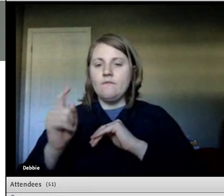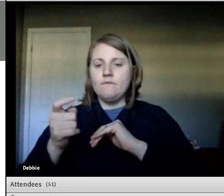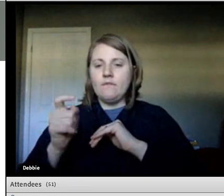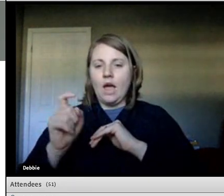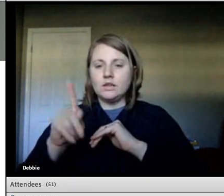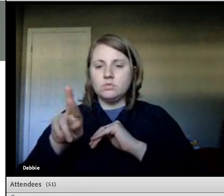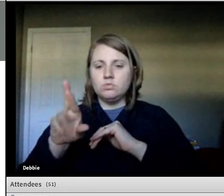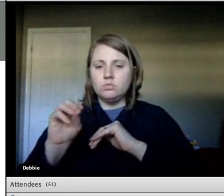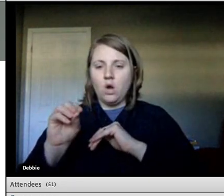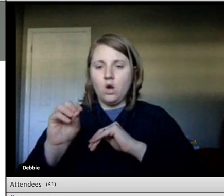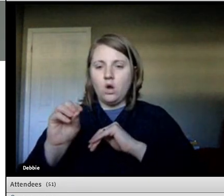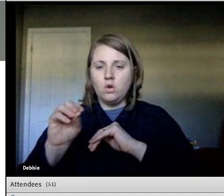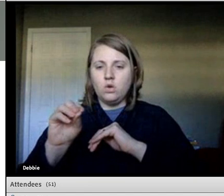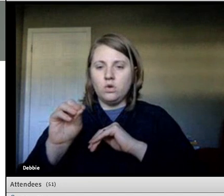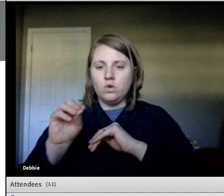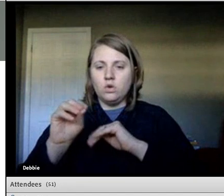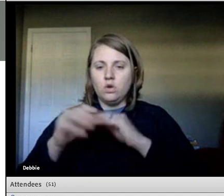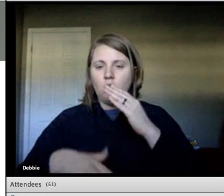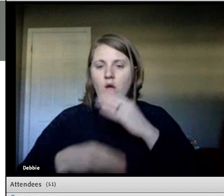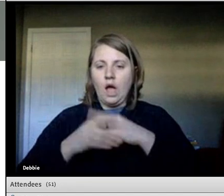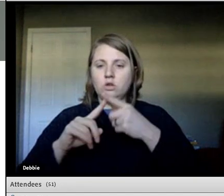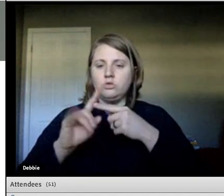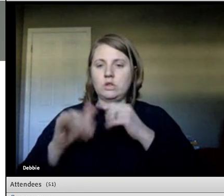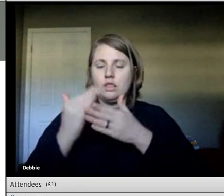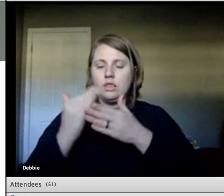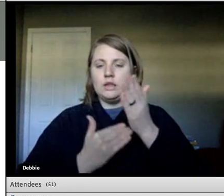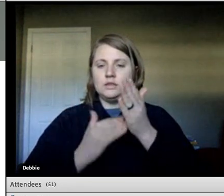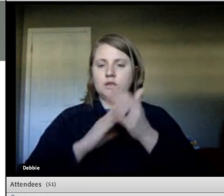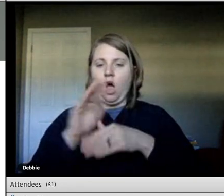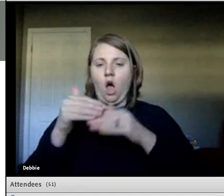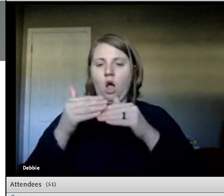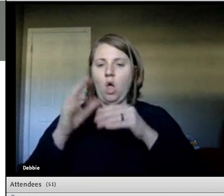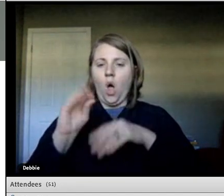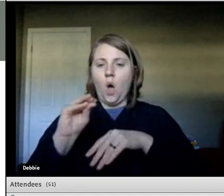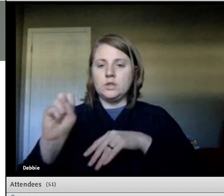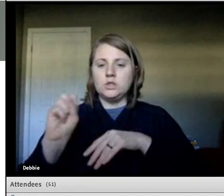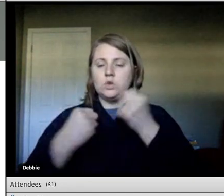It is all open-sources, so the support is kind of wonky, but it does seem like it's having